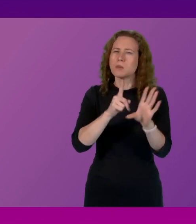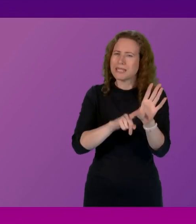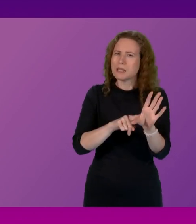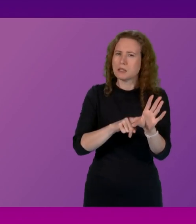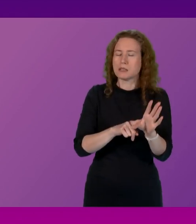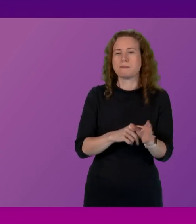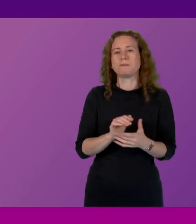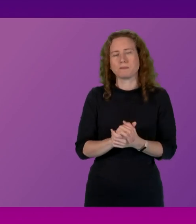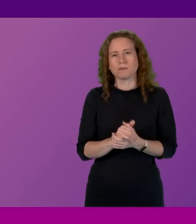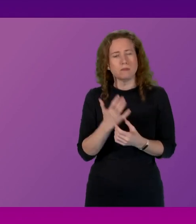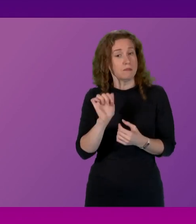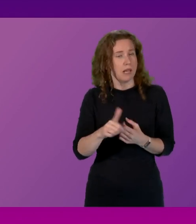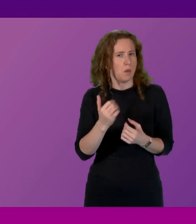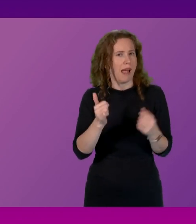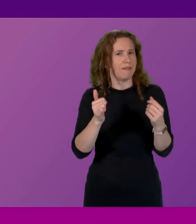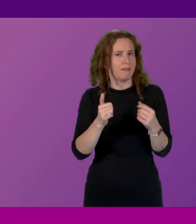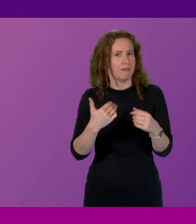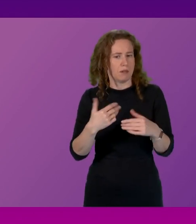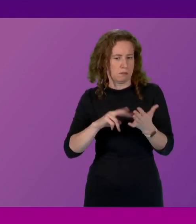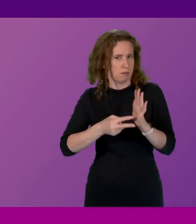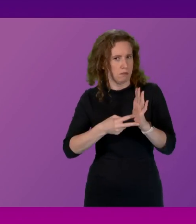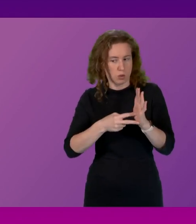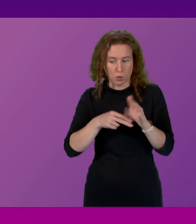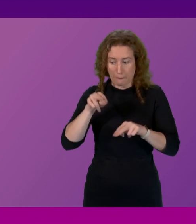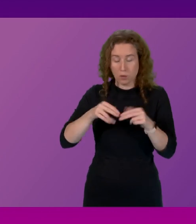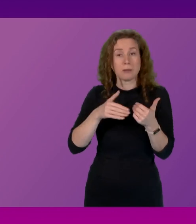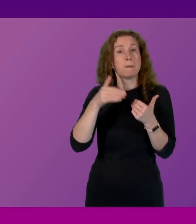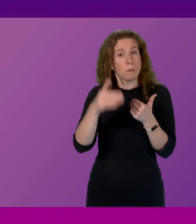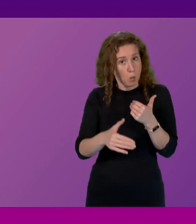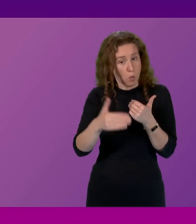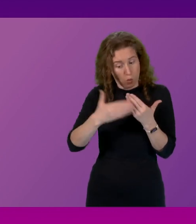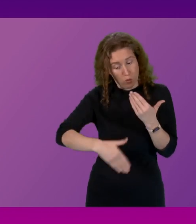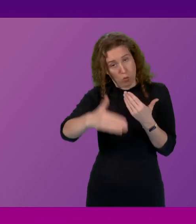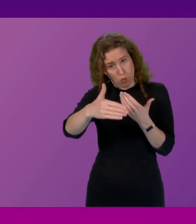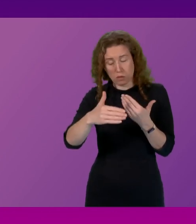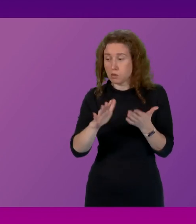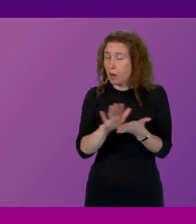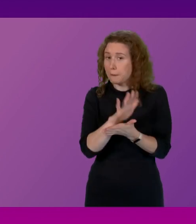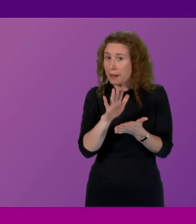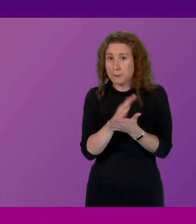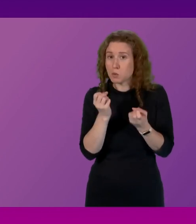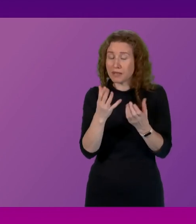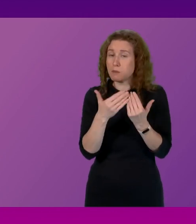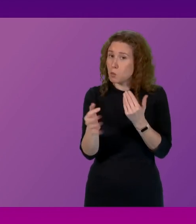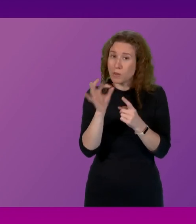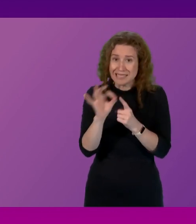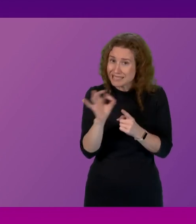There is action to increase that monitoring in the time to come and I am happy to give Willie Rennie more detail about that.